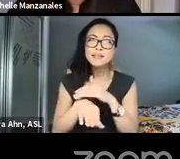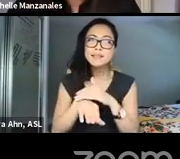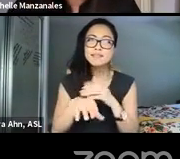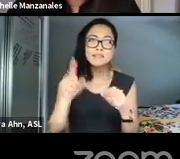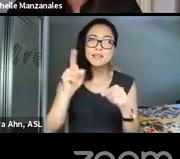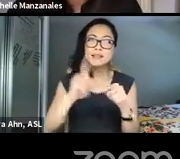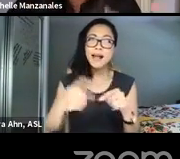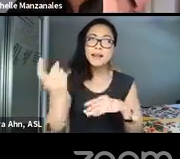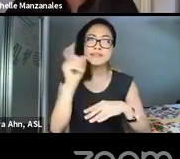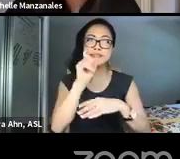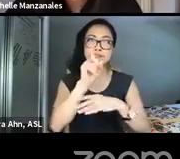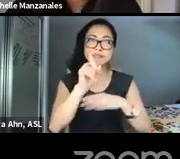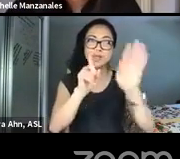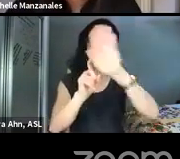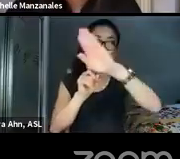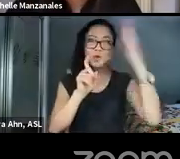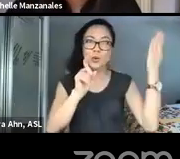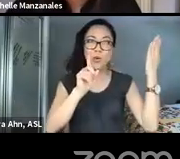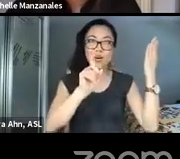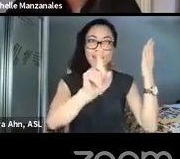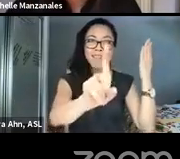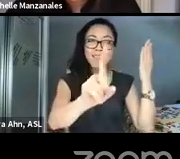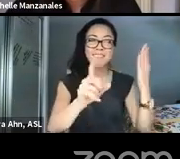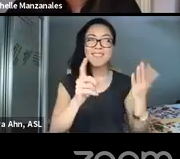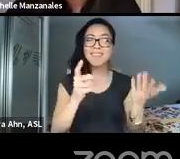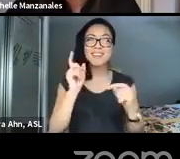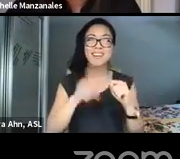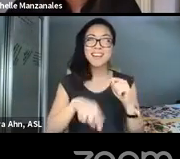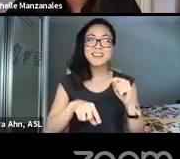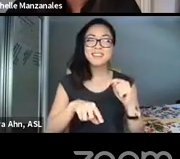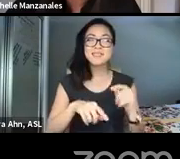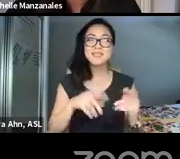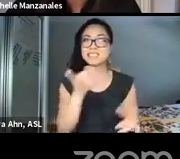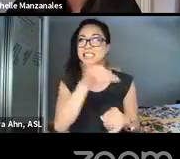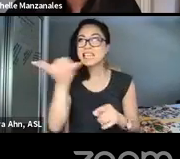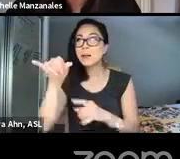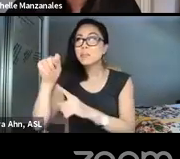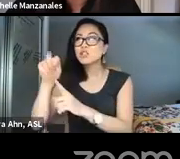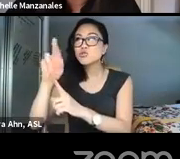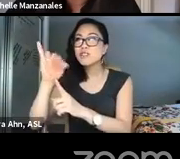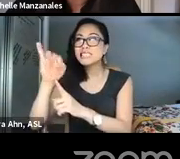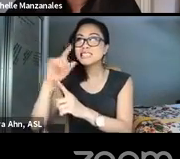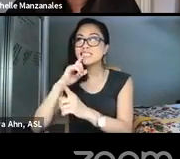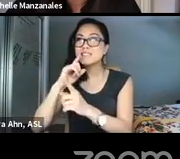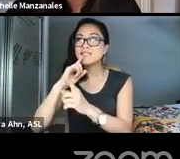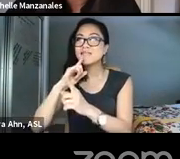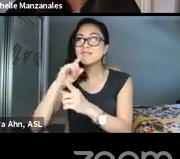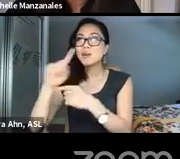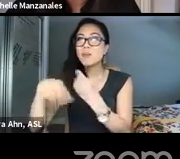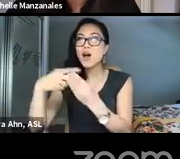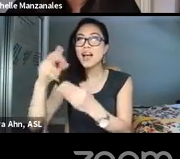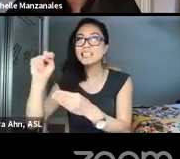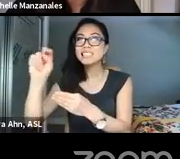just a different choreography now, we're doing the same thing as artists. We're shifting